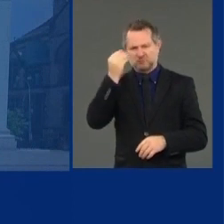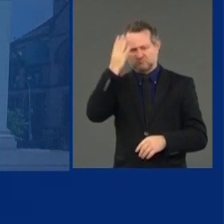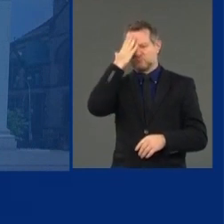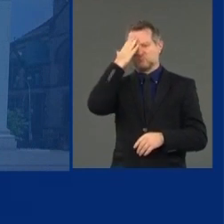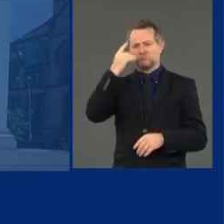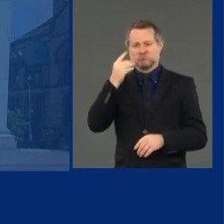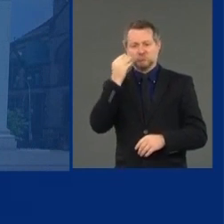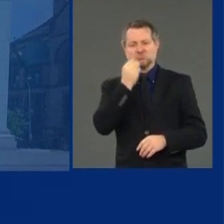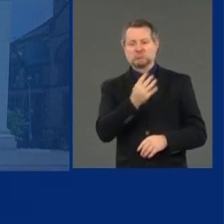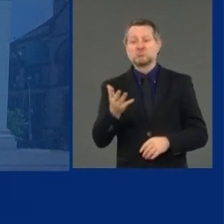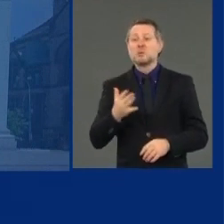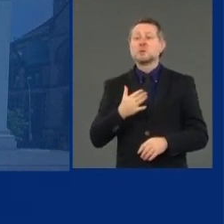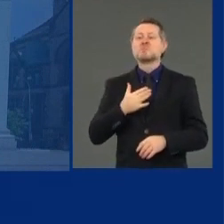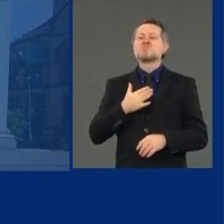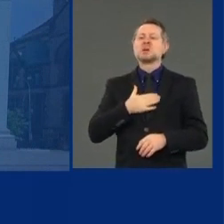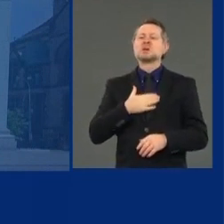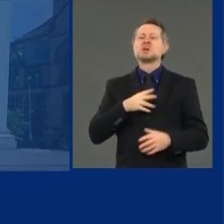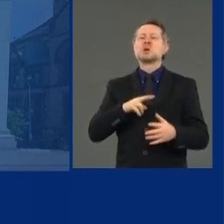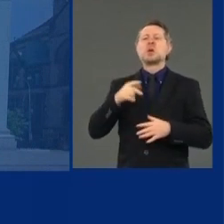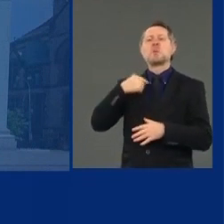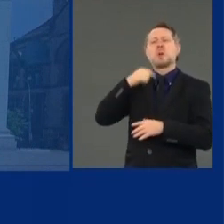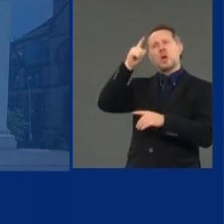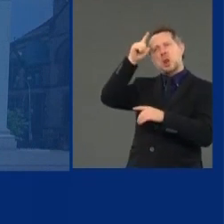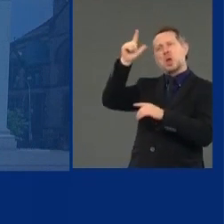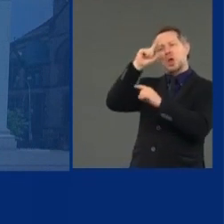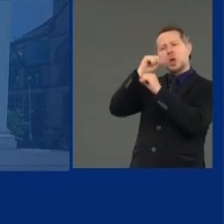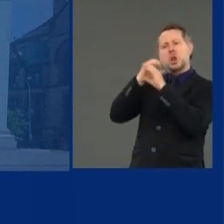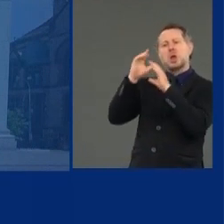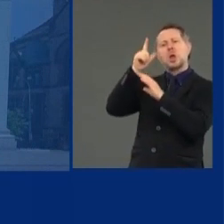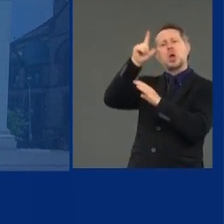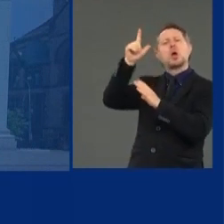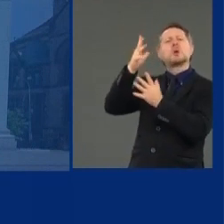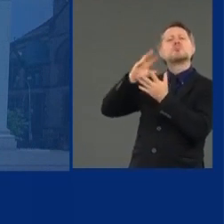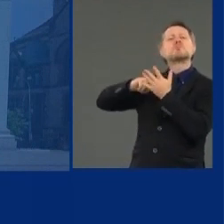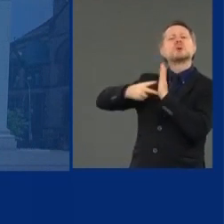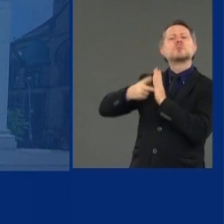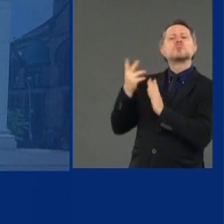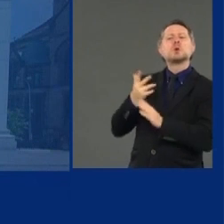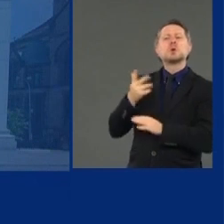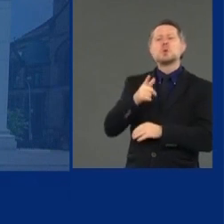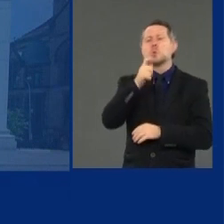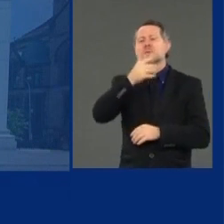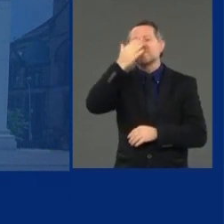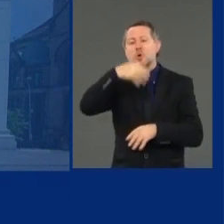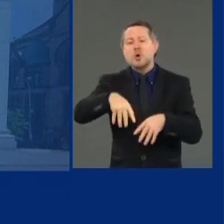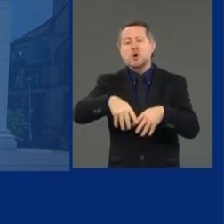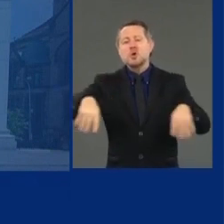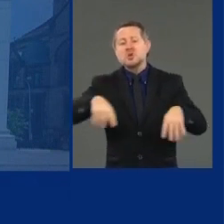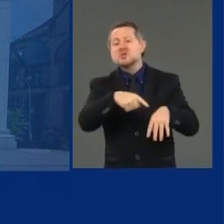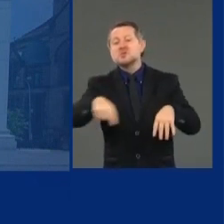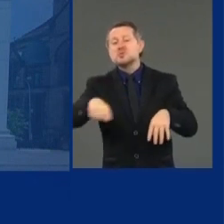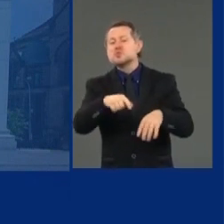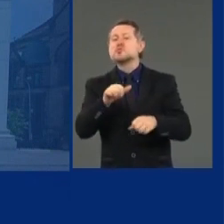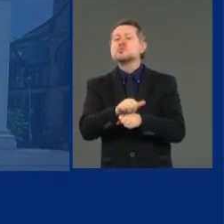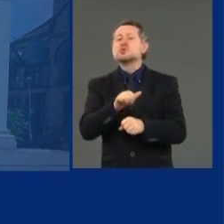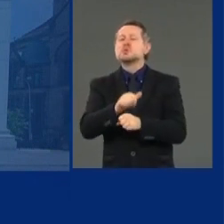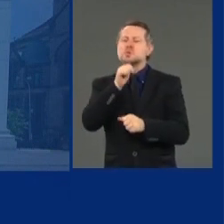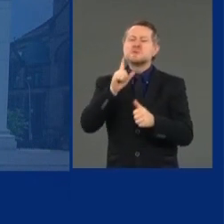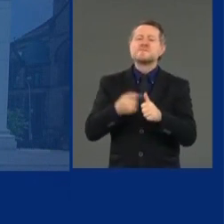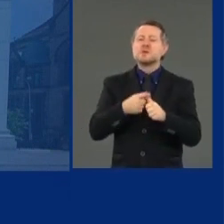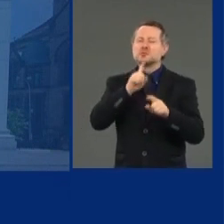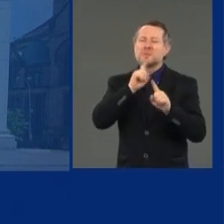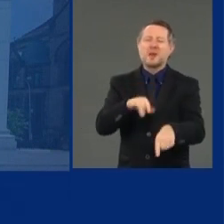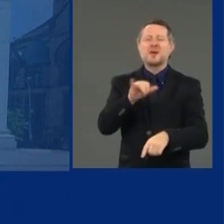IMPORTANT FACTS TO ME.